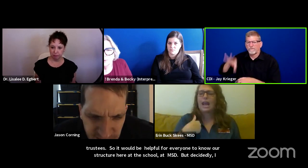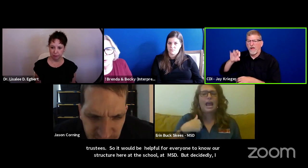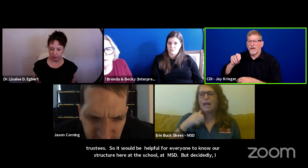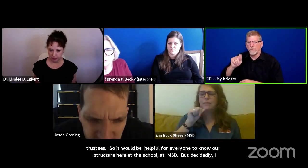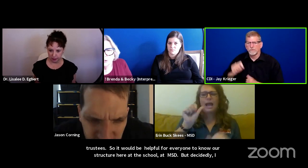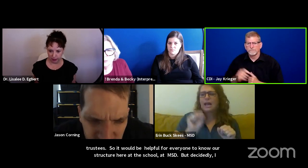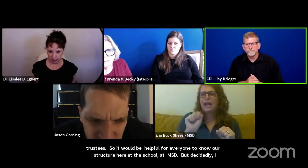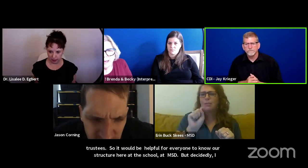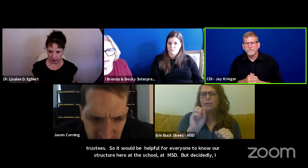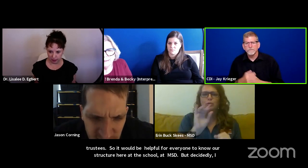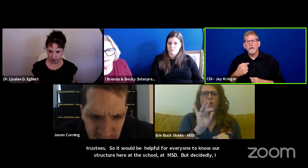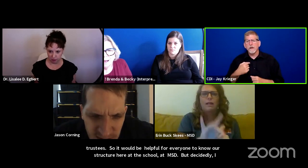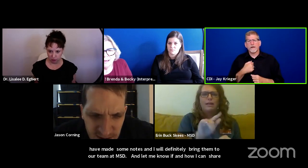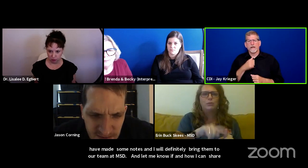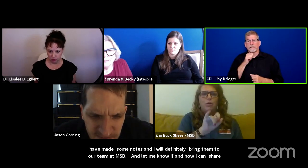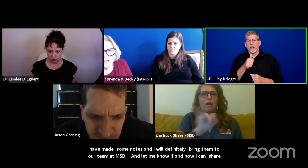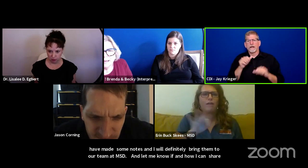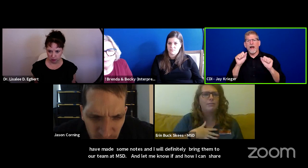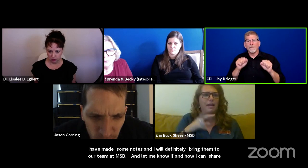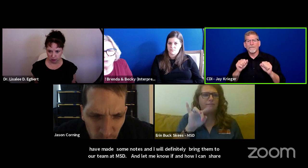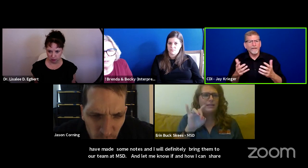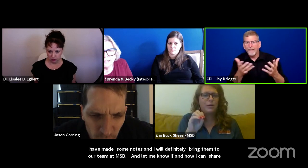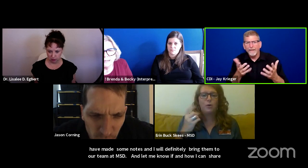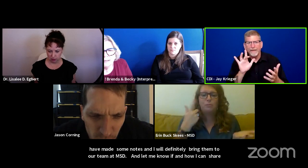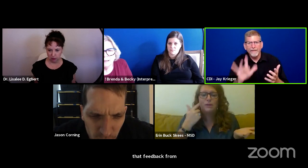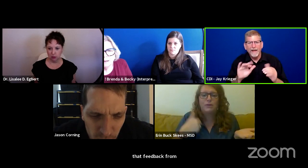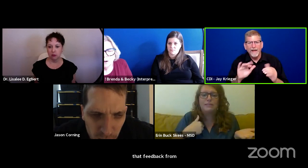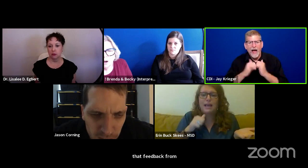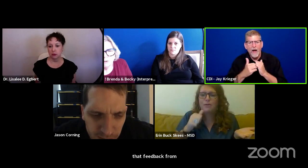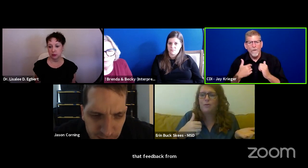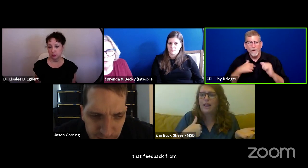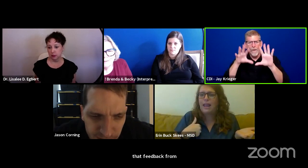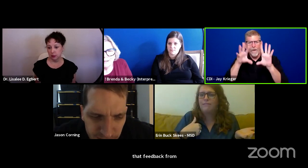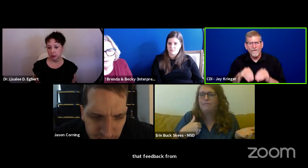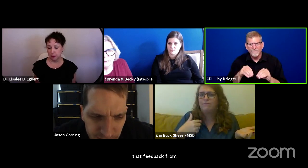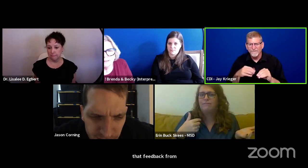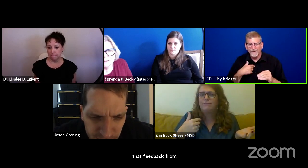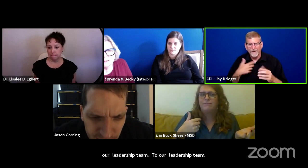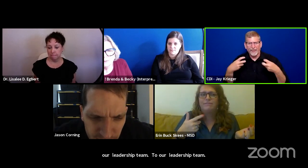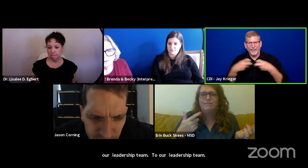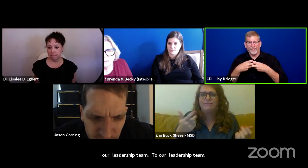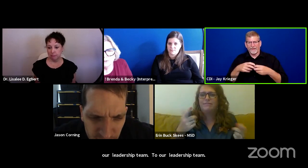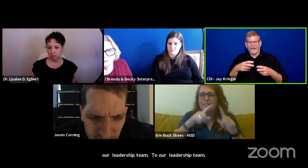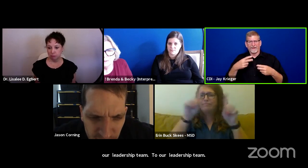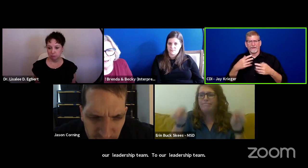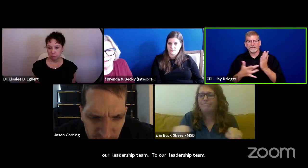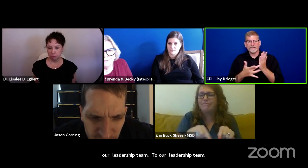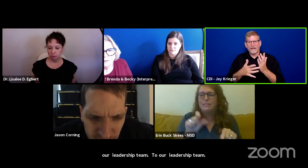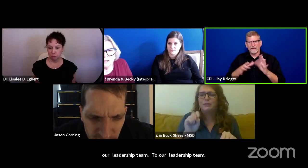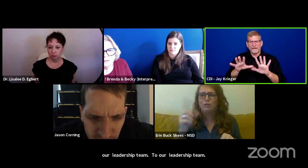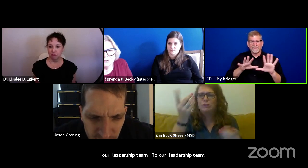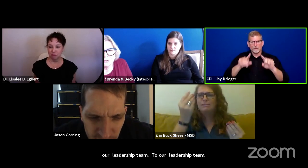To our leadership team. And I am not able to click off my video because I really don't have a screen.